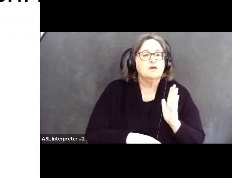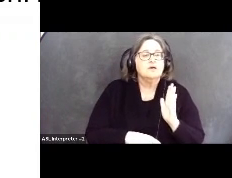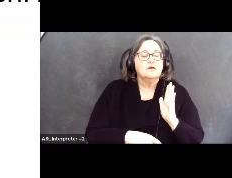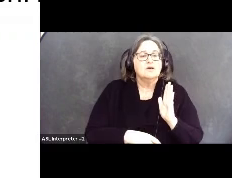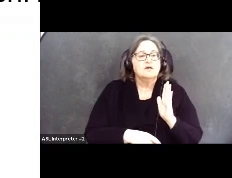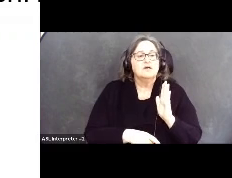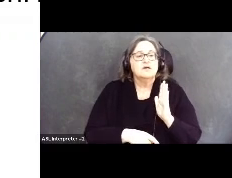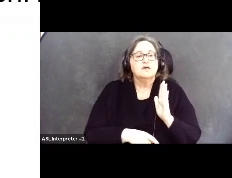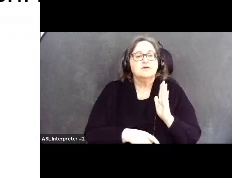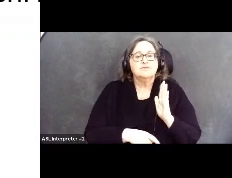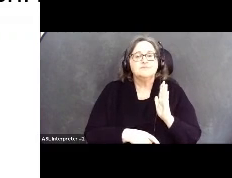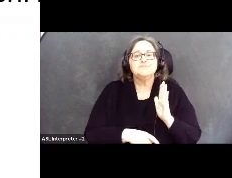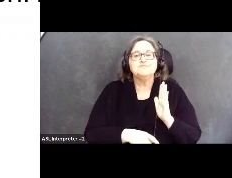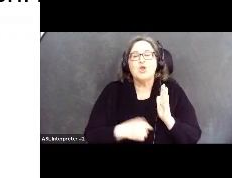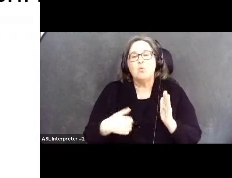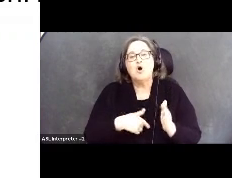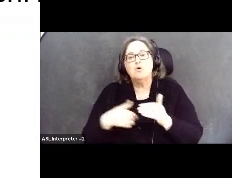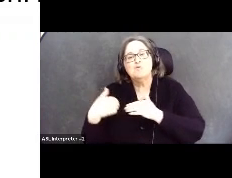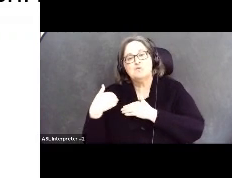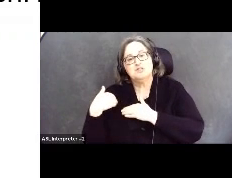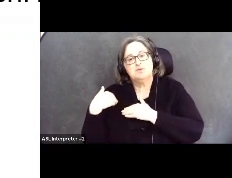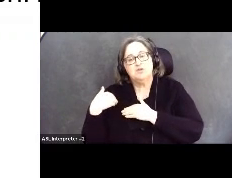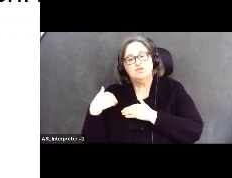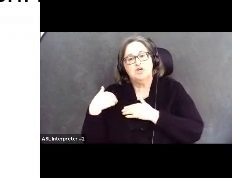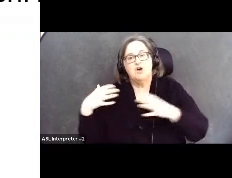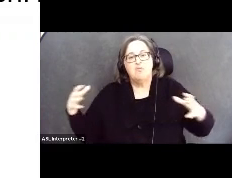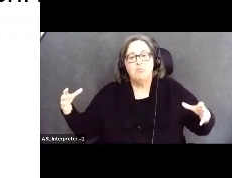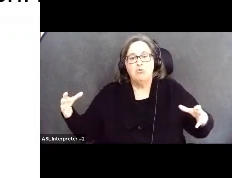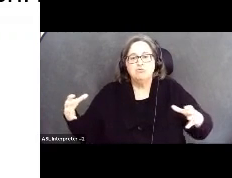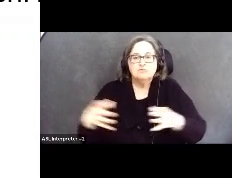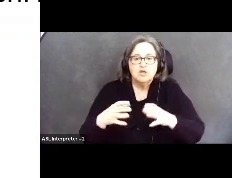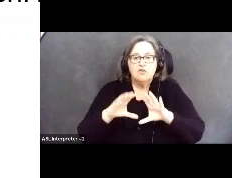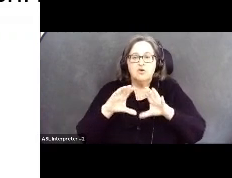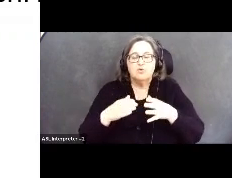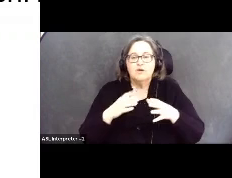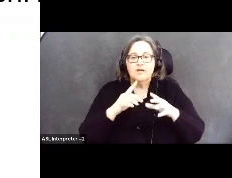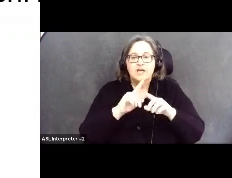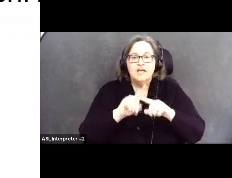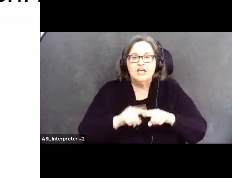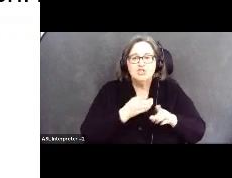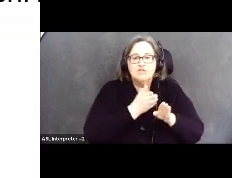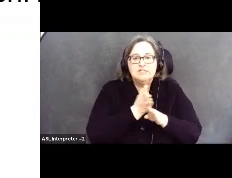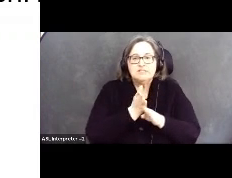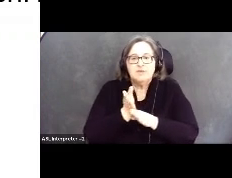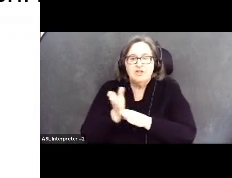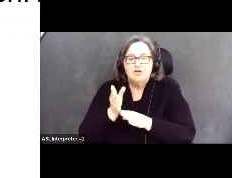tasked us to pull together a group of interdisciplinary professionals